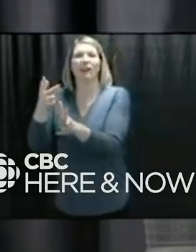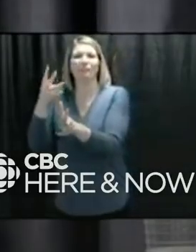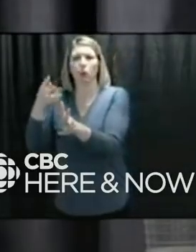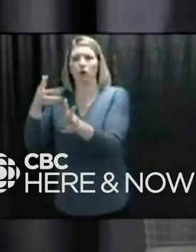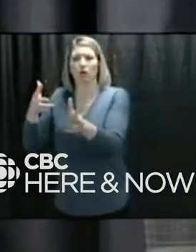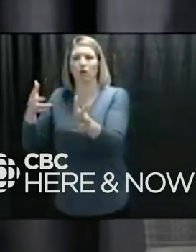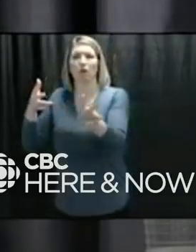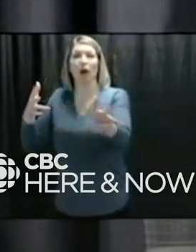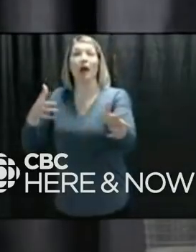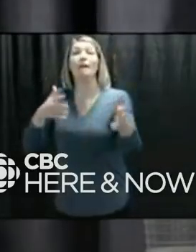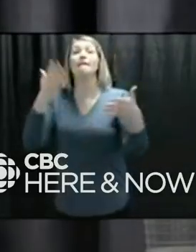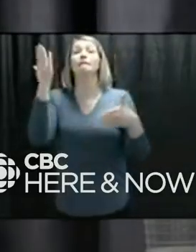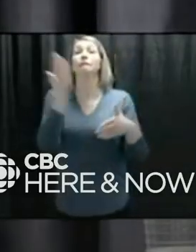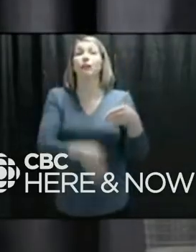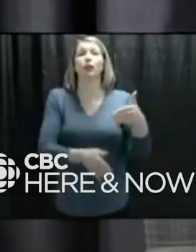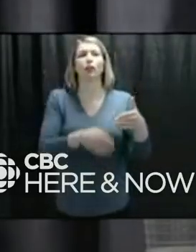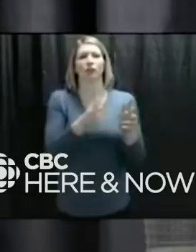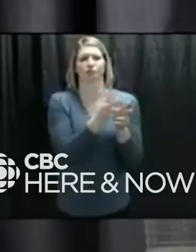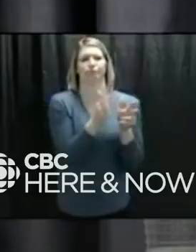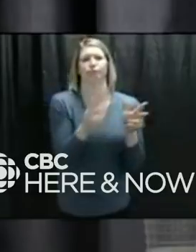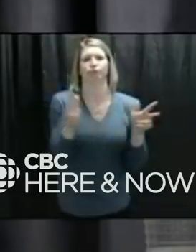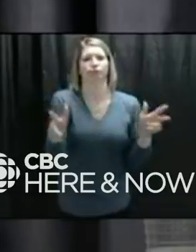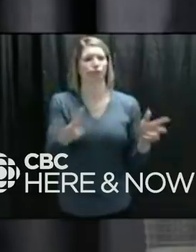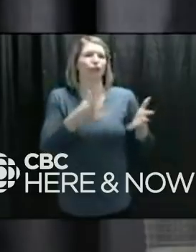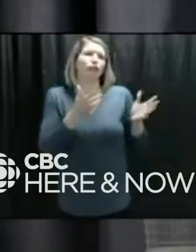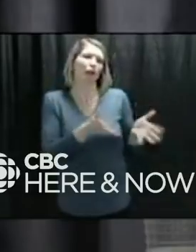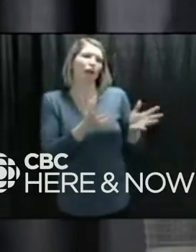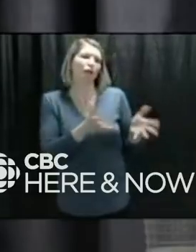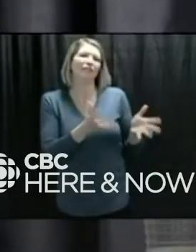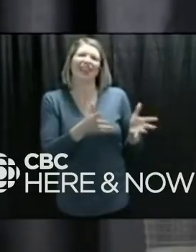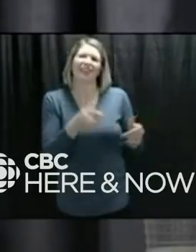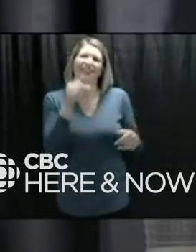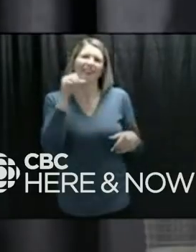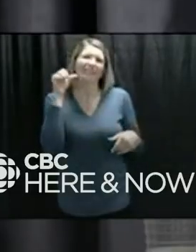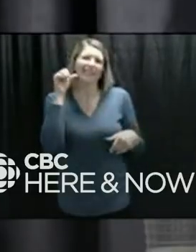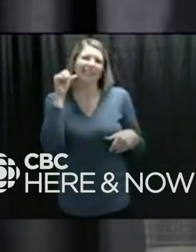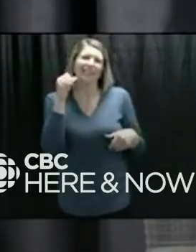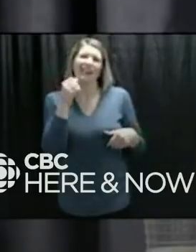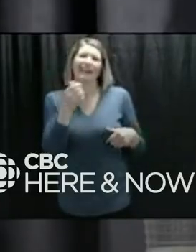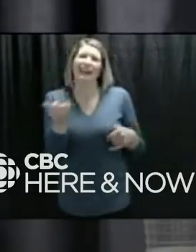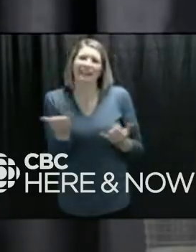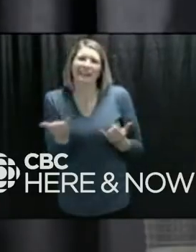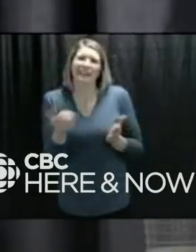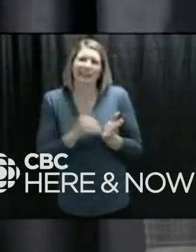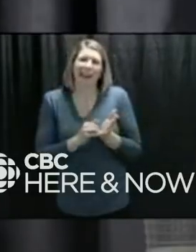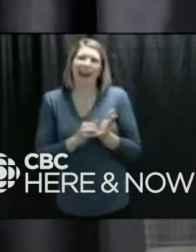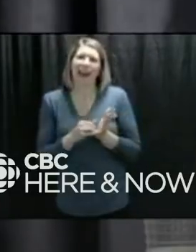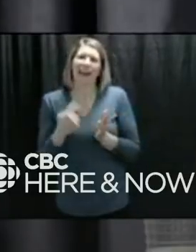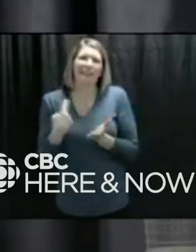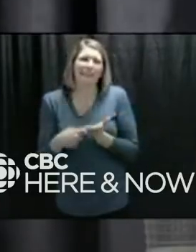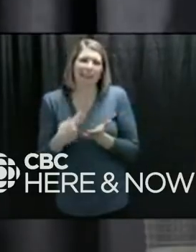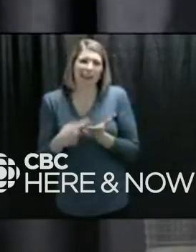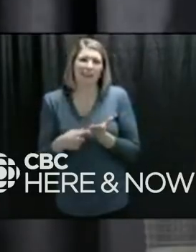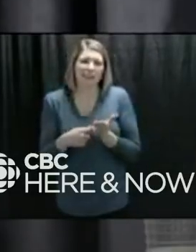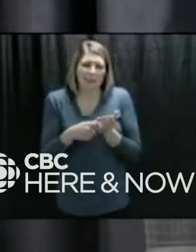AGAIN YOU'VE GOT THE KIND OF PARKING PHENOMENON I'VE ALLUDED